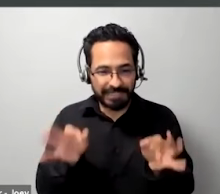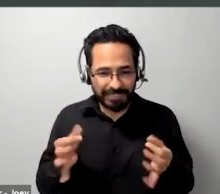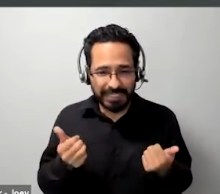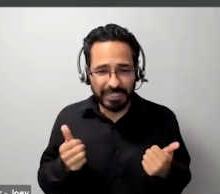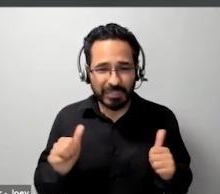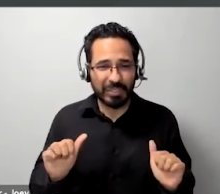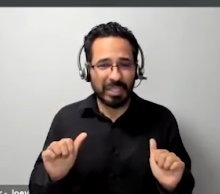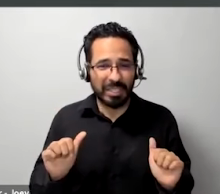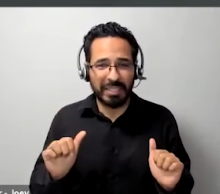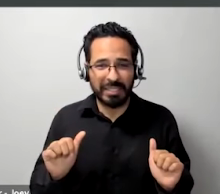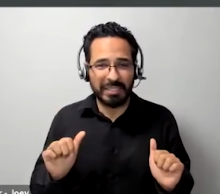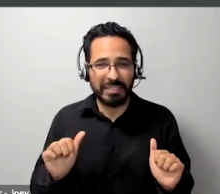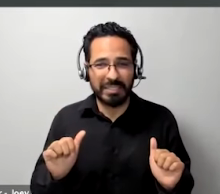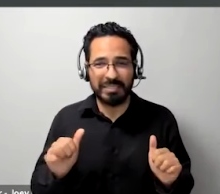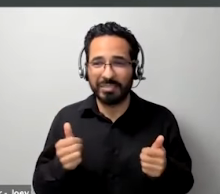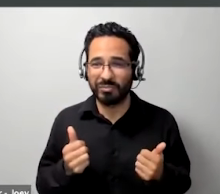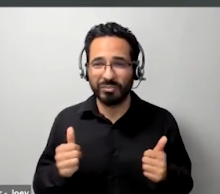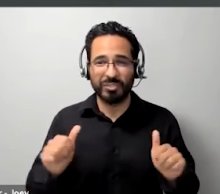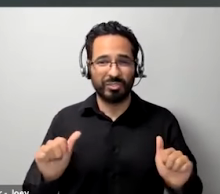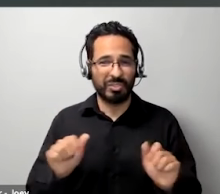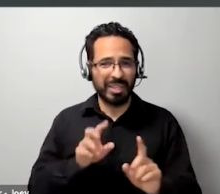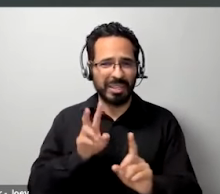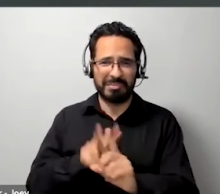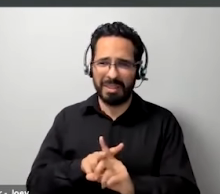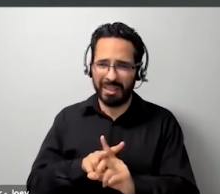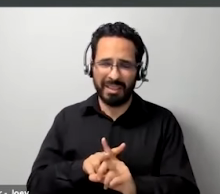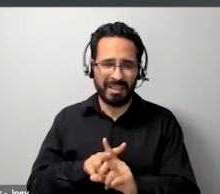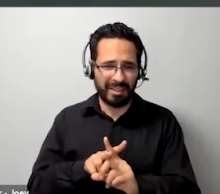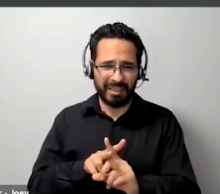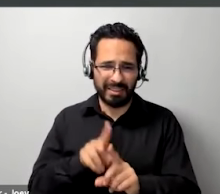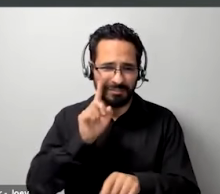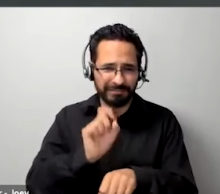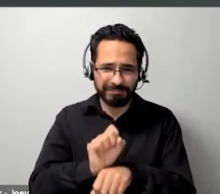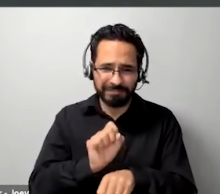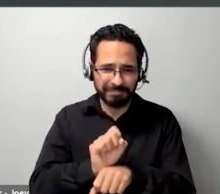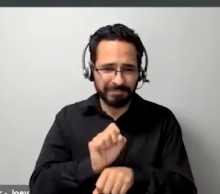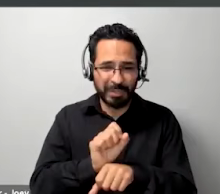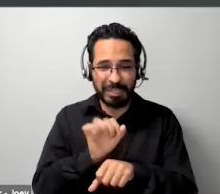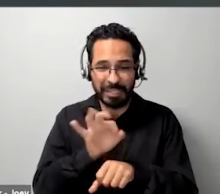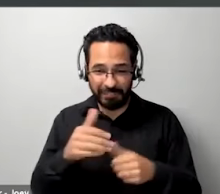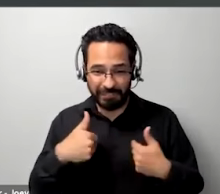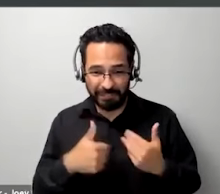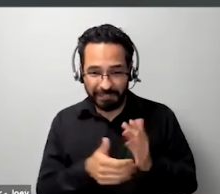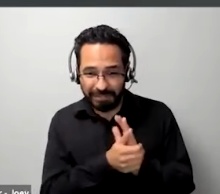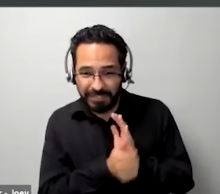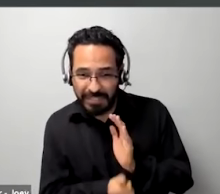you know, try apply for things that you, you know, if you have the skillset, get up that courage,